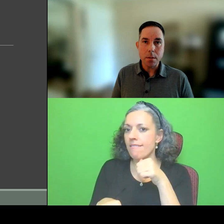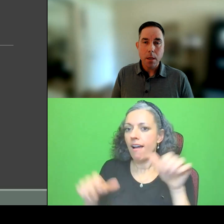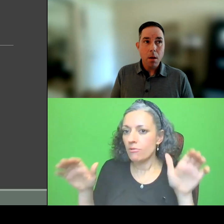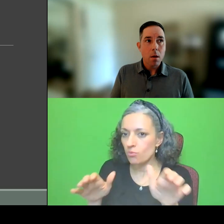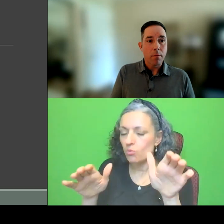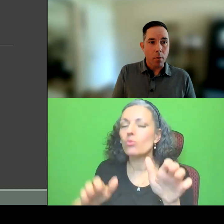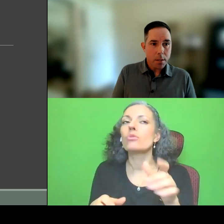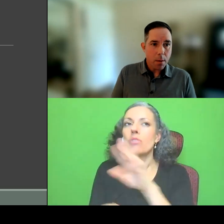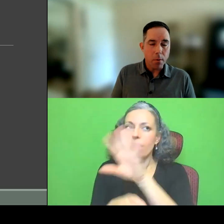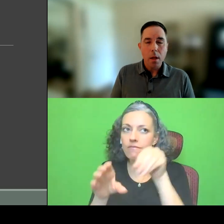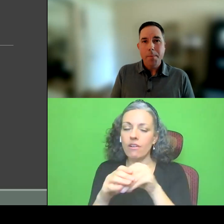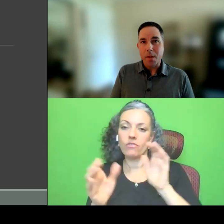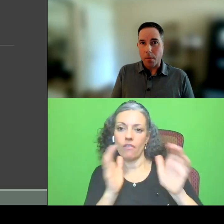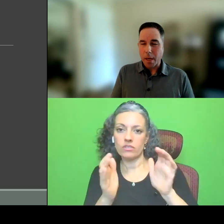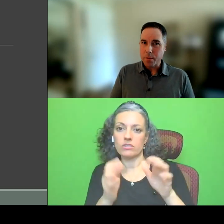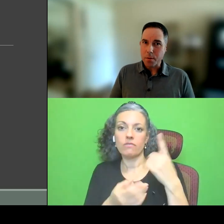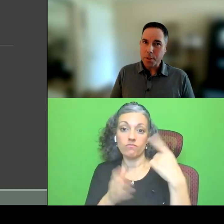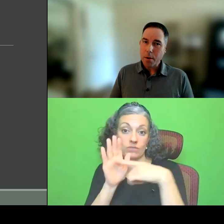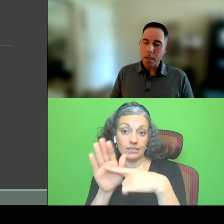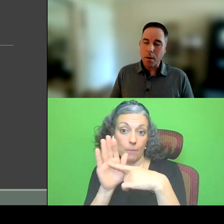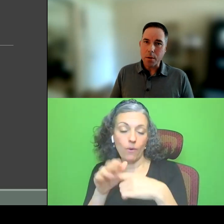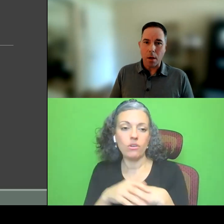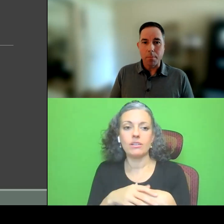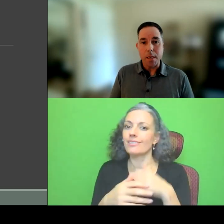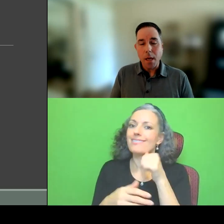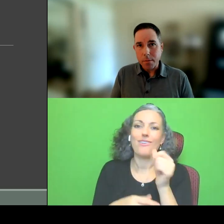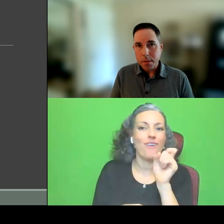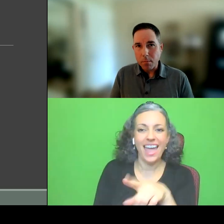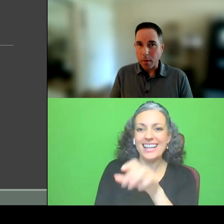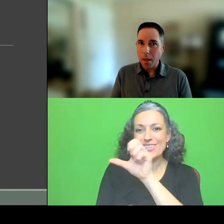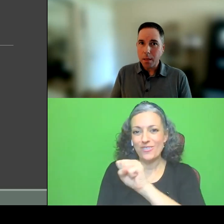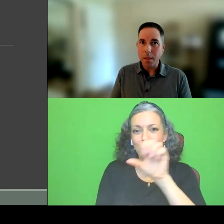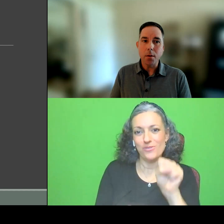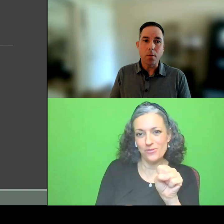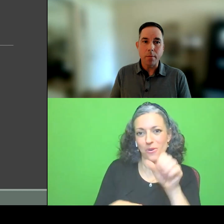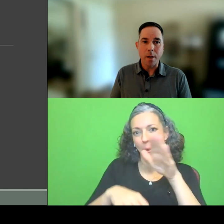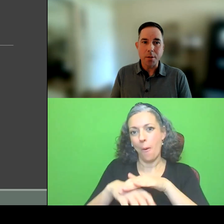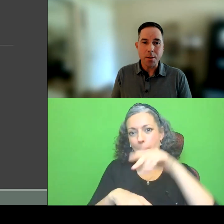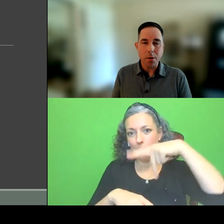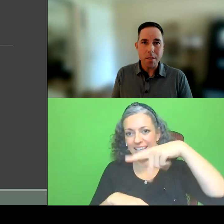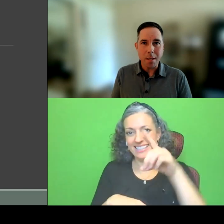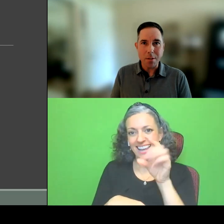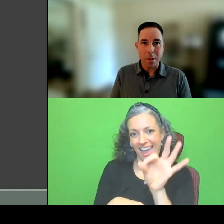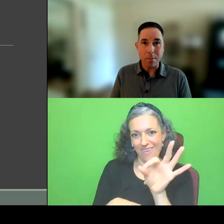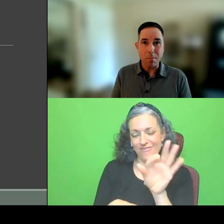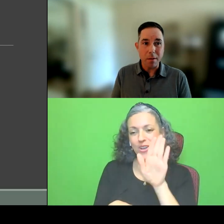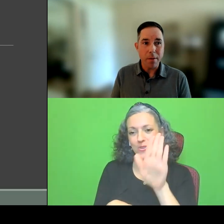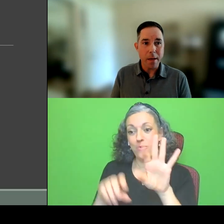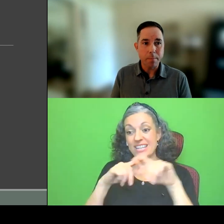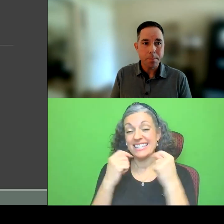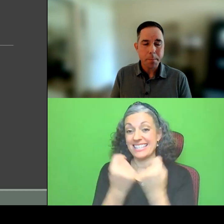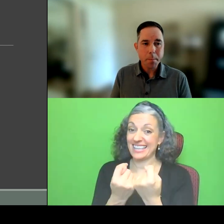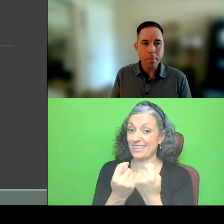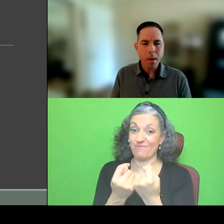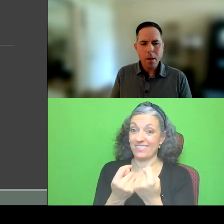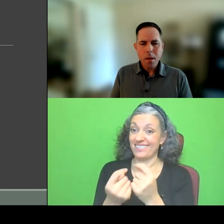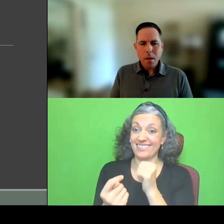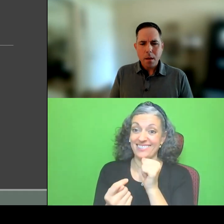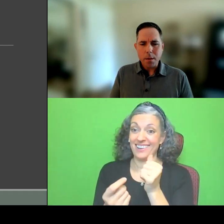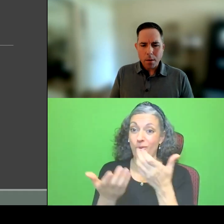For example, don't ask for Social Security numbers on PDFs. More than likely, your information security team isn't gonna be a big fan.